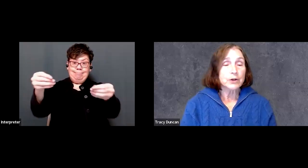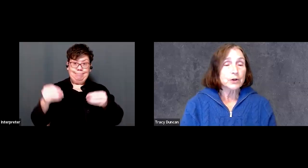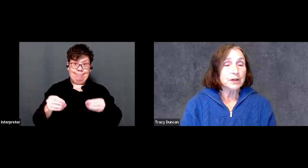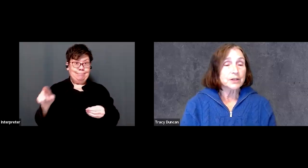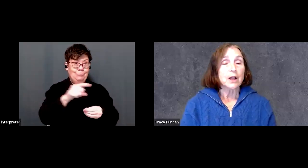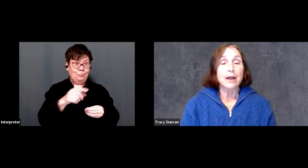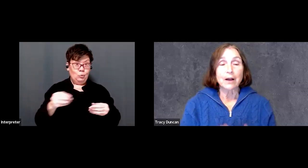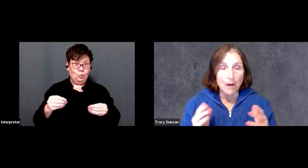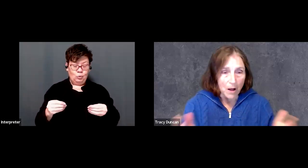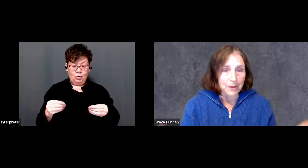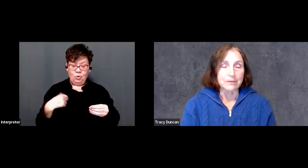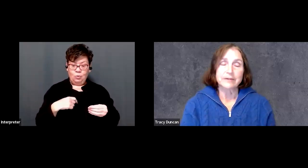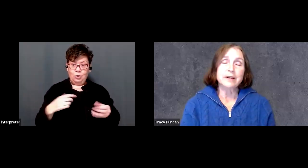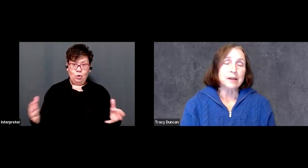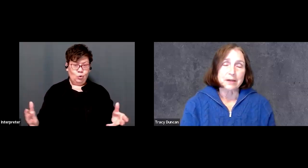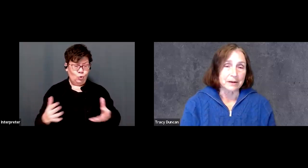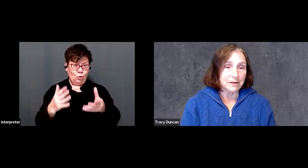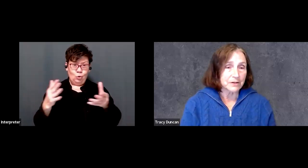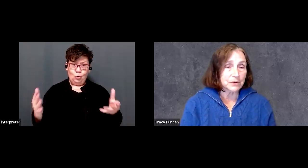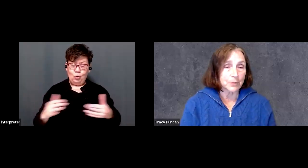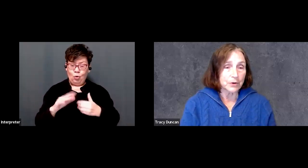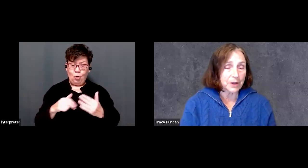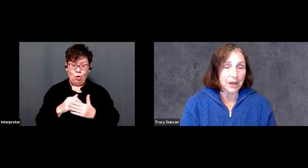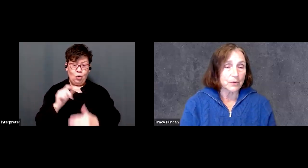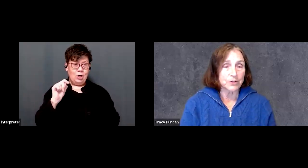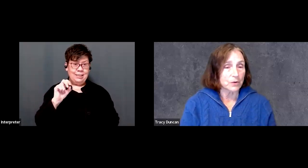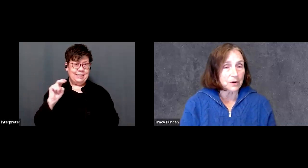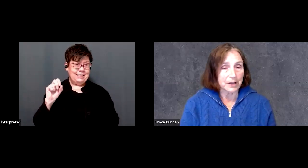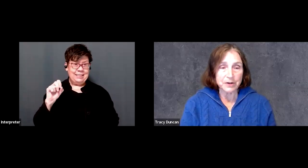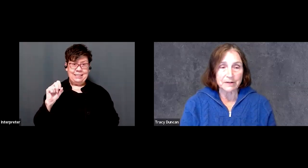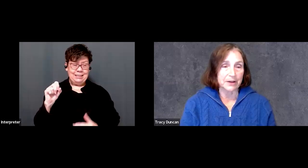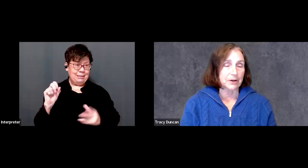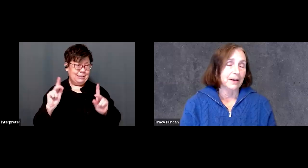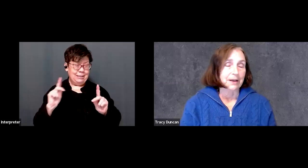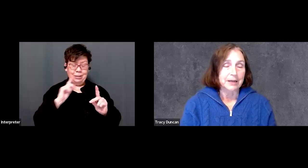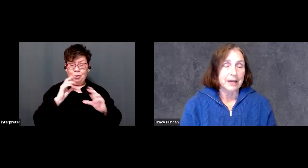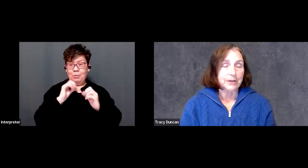we encourage all Tennesseans to communicate with your legislator